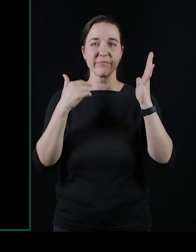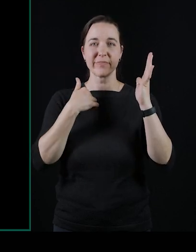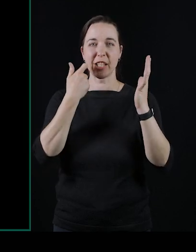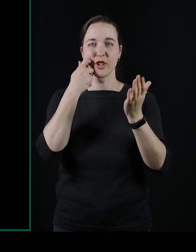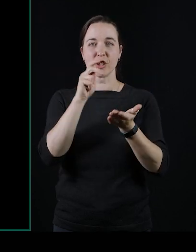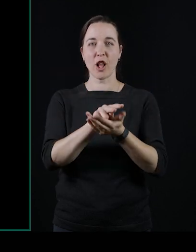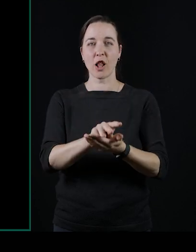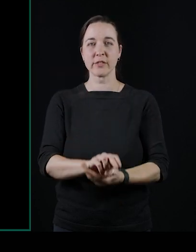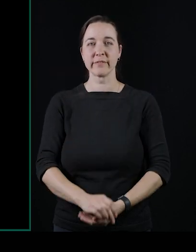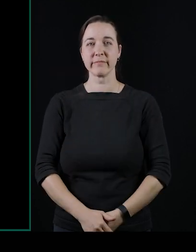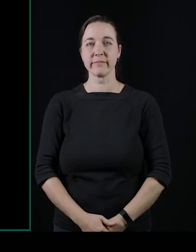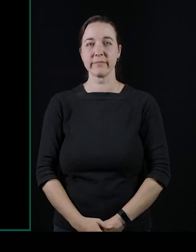and I just lost.